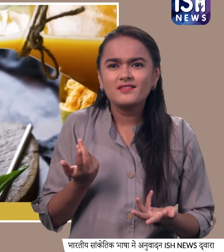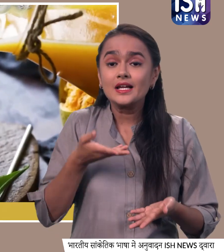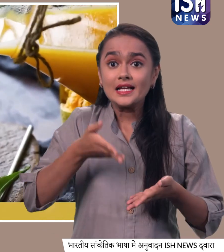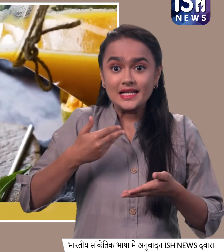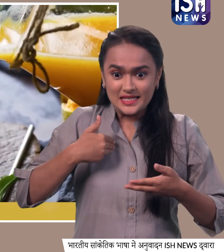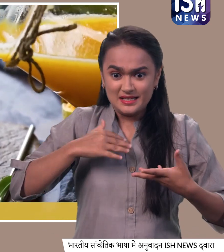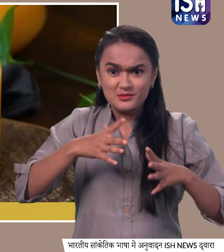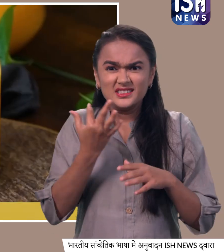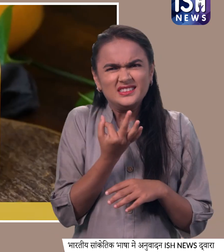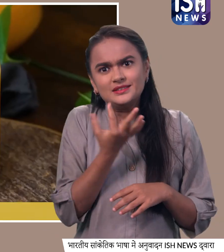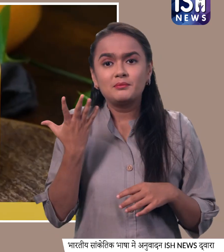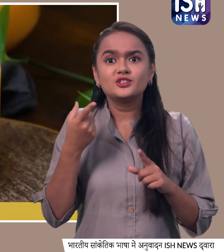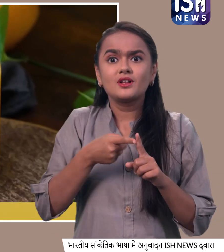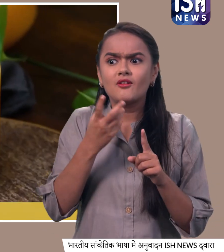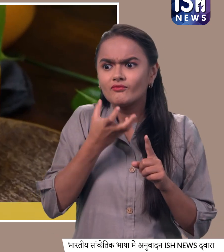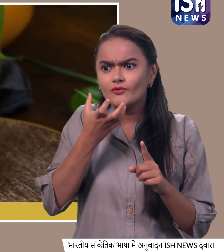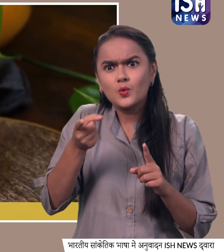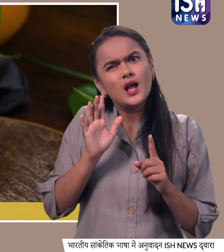Because we'll make it with a special fruit